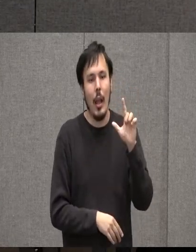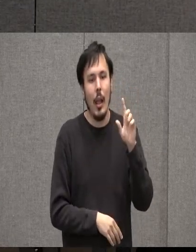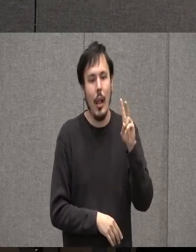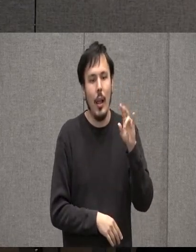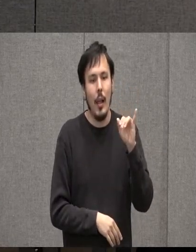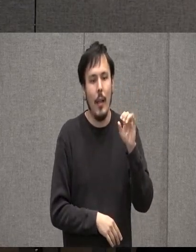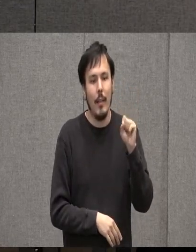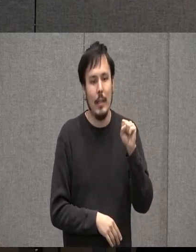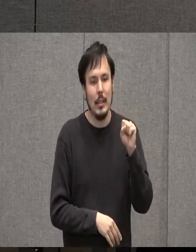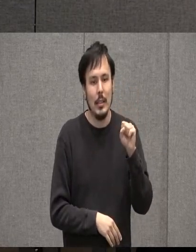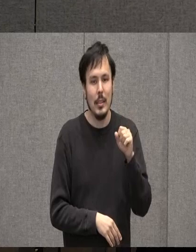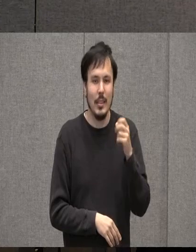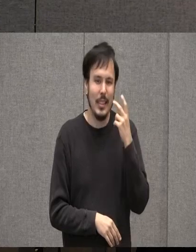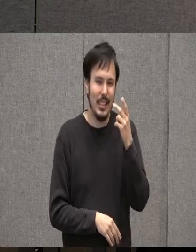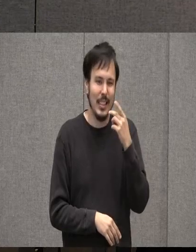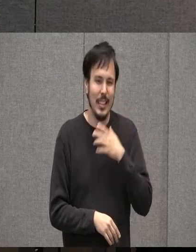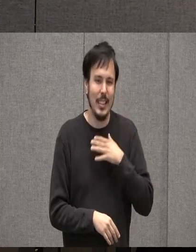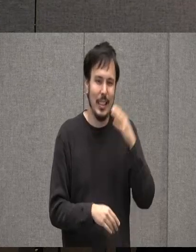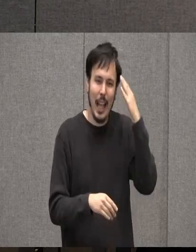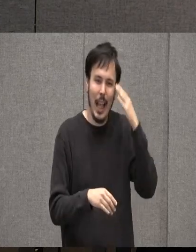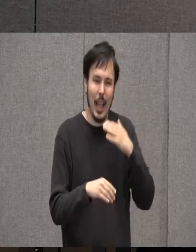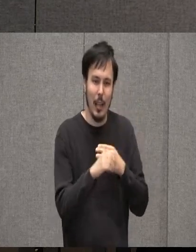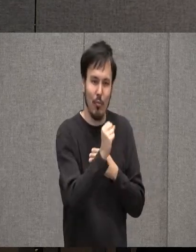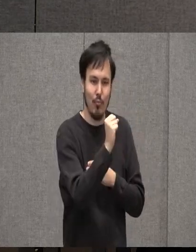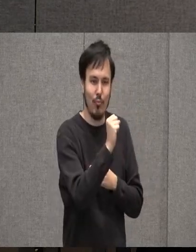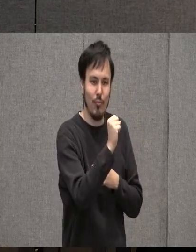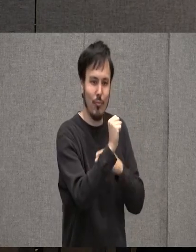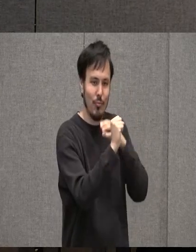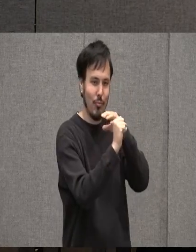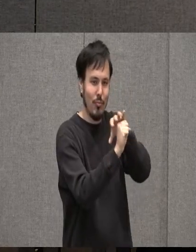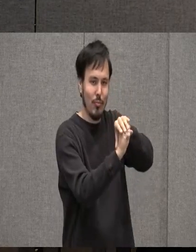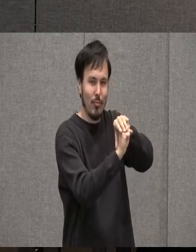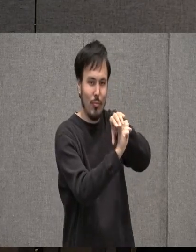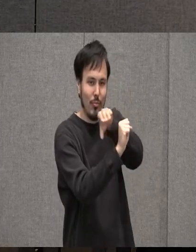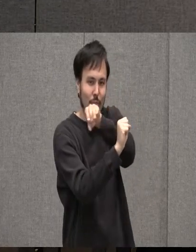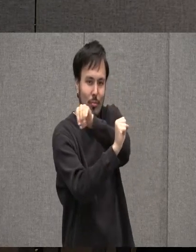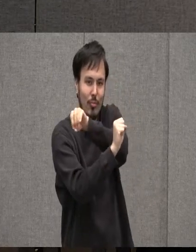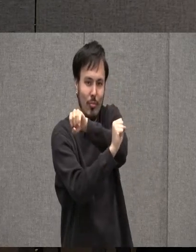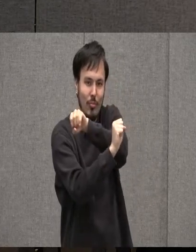for obvious reason, he's got this really cool little-- [Ms Potter] Nice hairdo. Yeah, I'm sure all the scientists out there